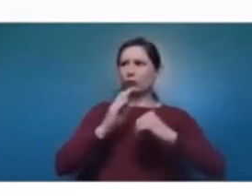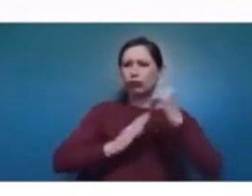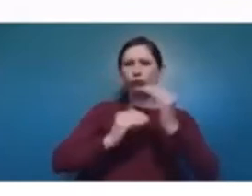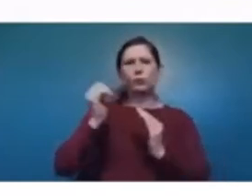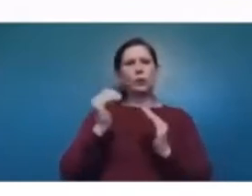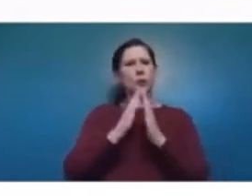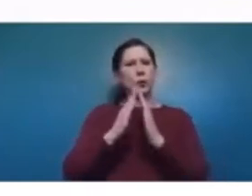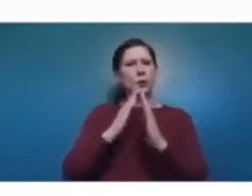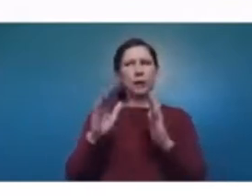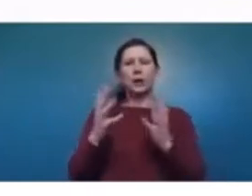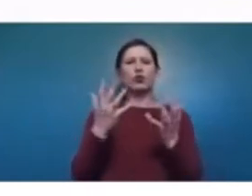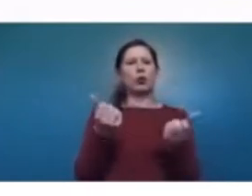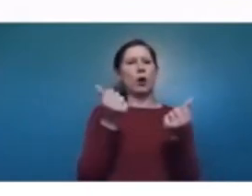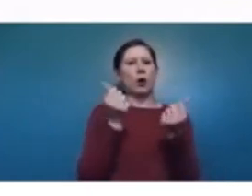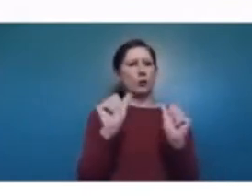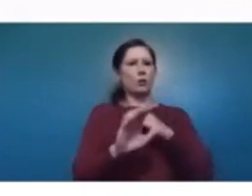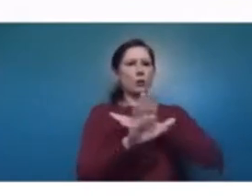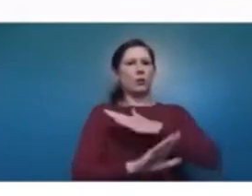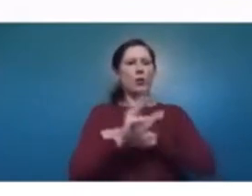and acts to protect water and the life that it sustains.